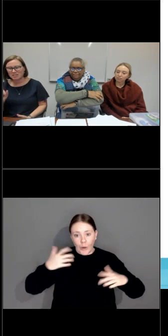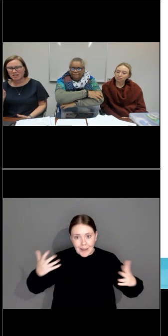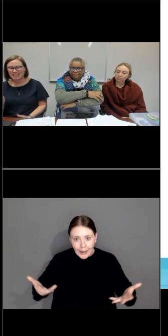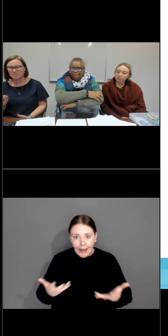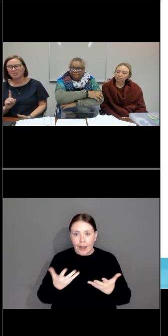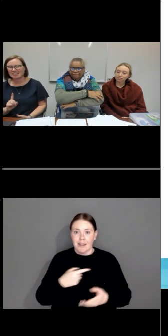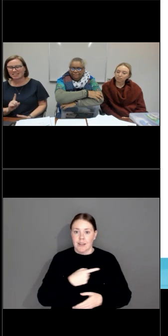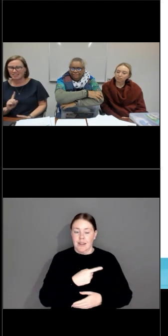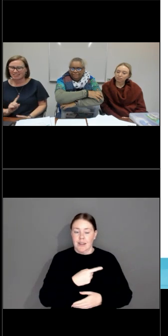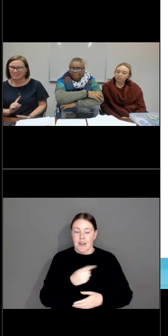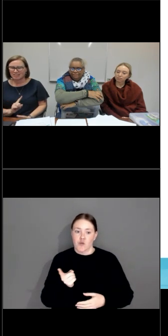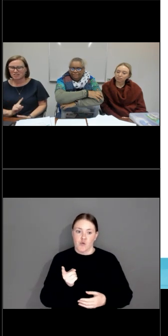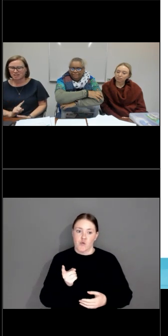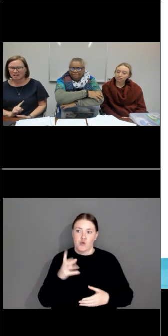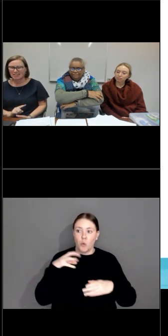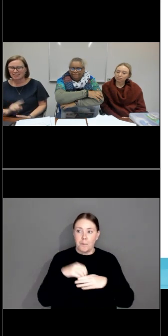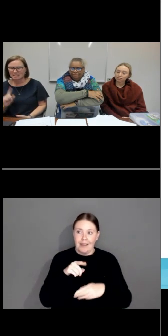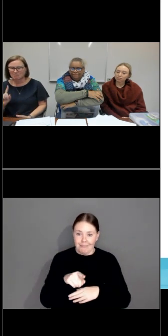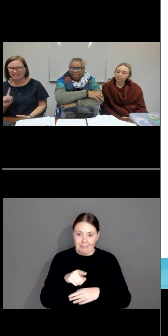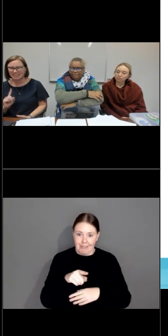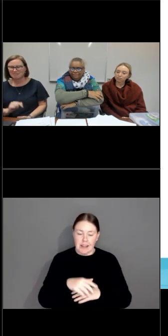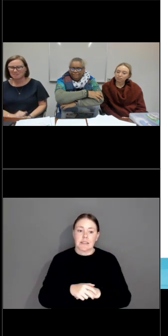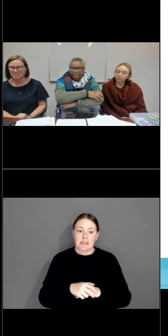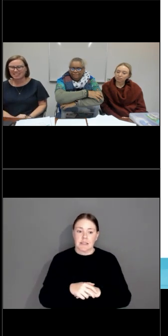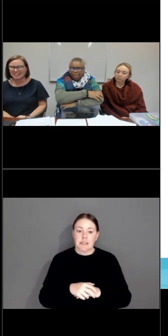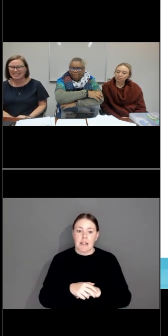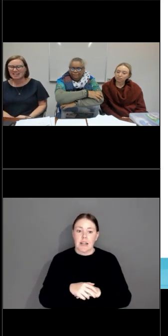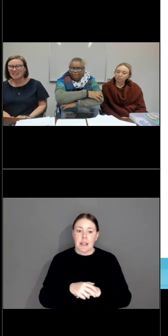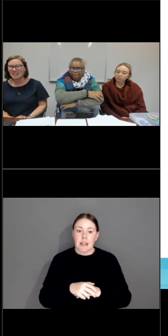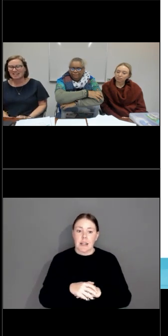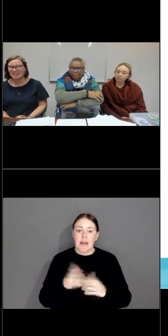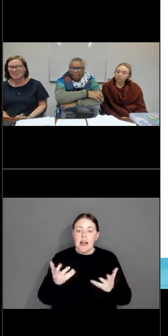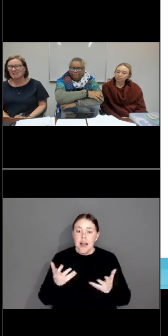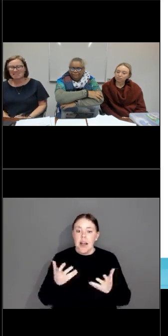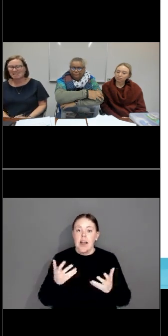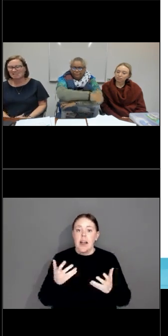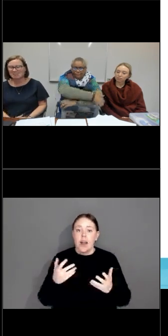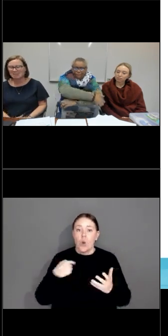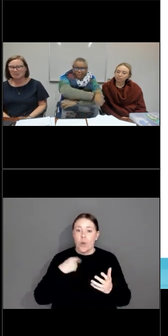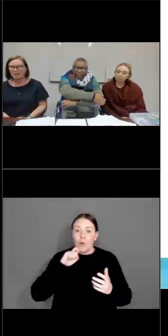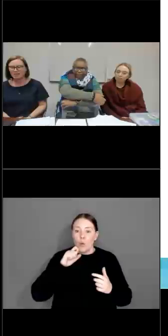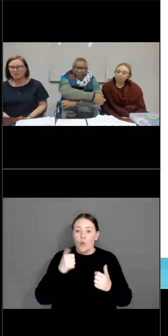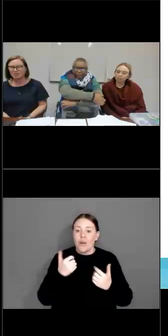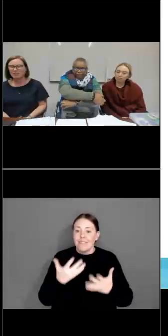each organization that attends training just the one unfortunately but um definitely recommend you